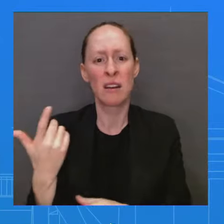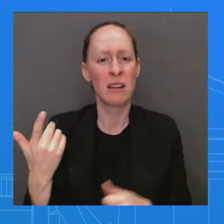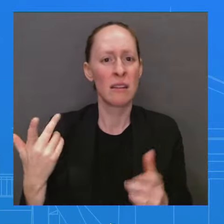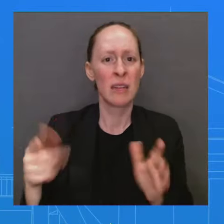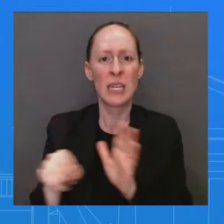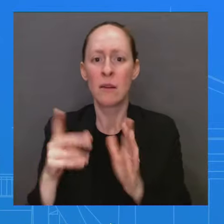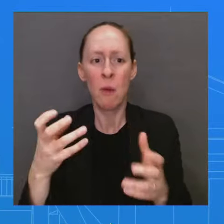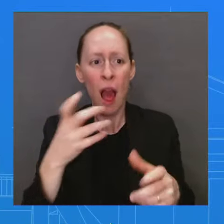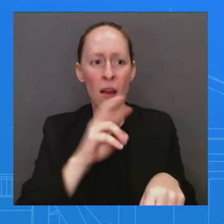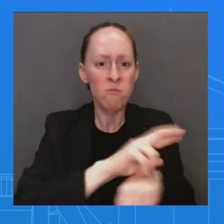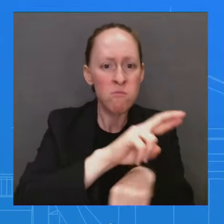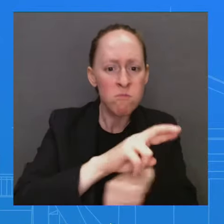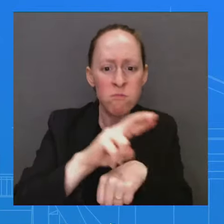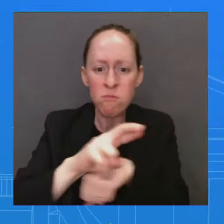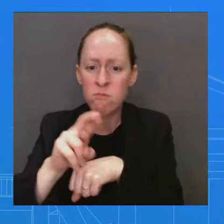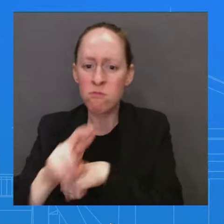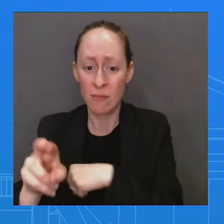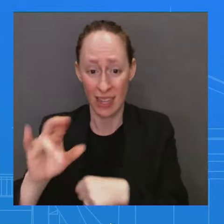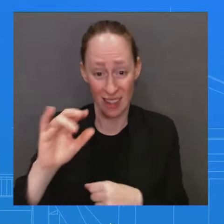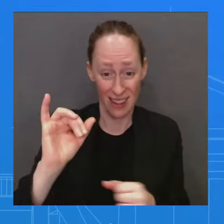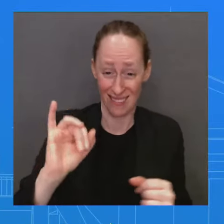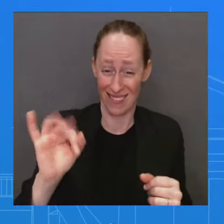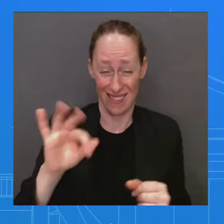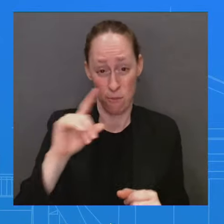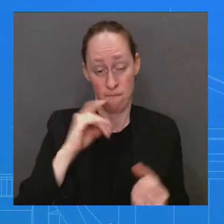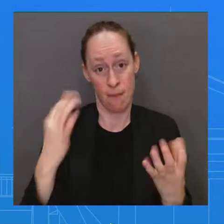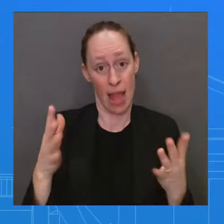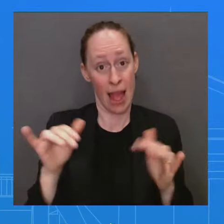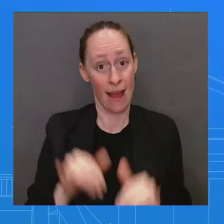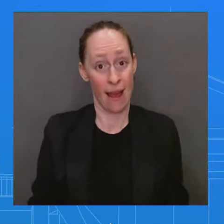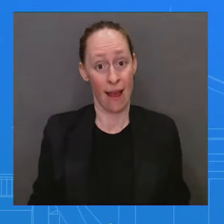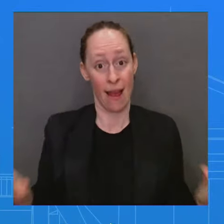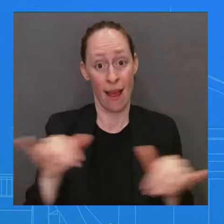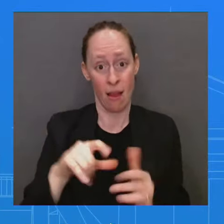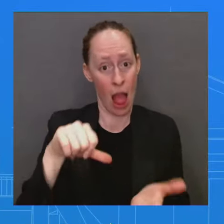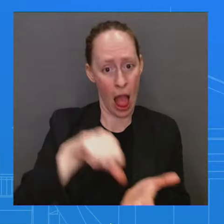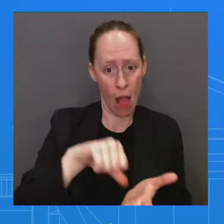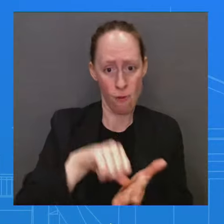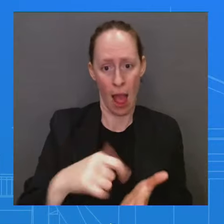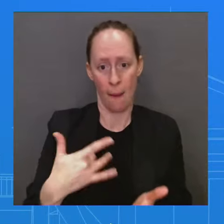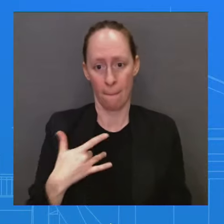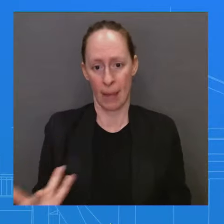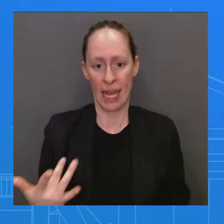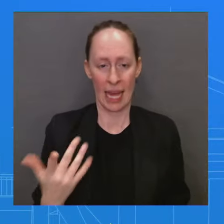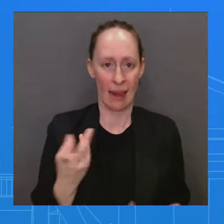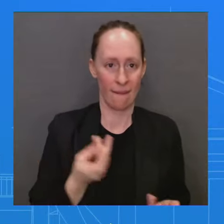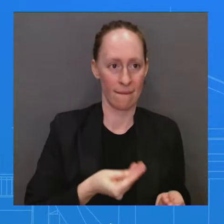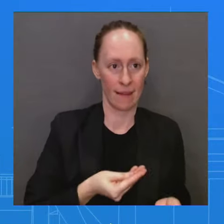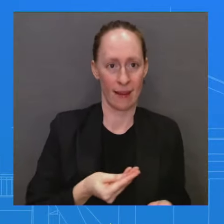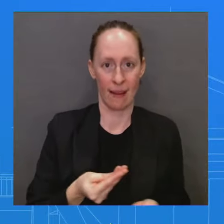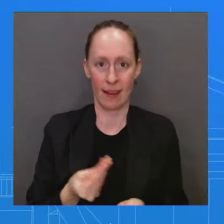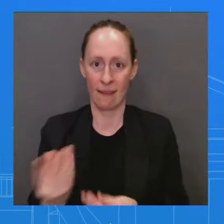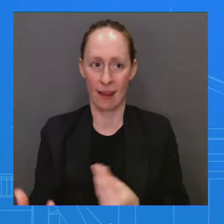we recognize Iran is monitoring all these events, and in some cases, they're encouraging some of these attacks. No question about it. Now --